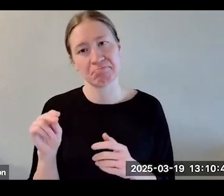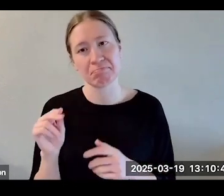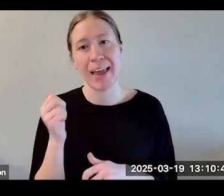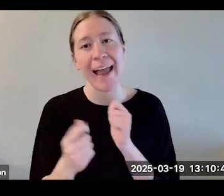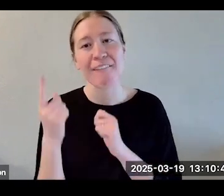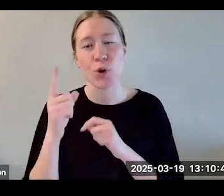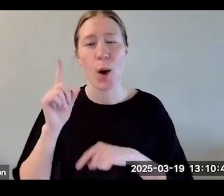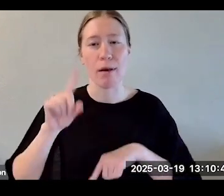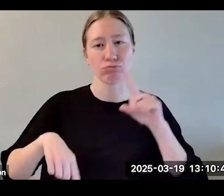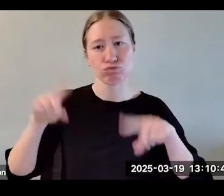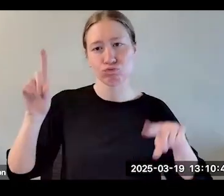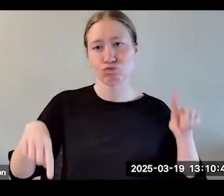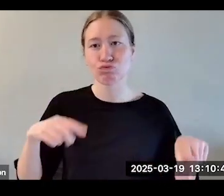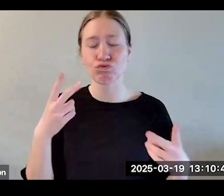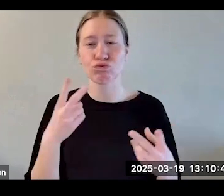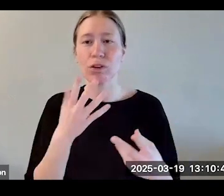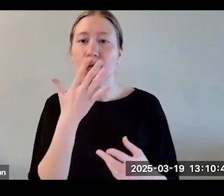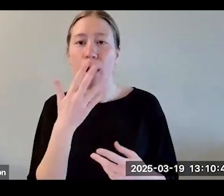and even within different